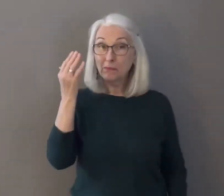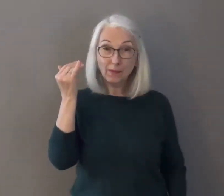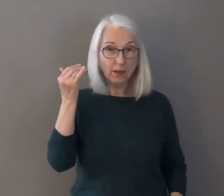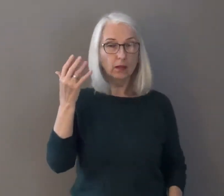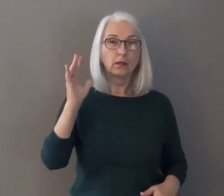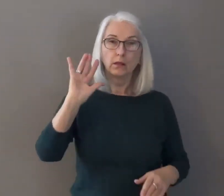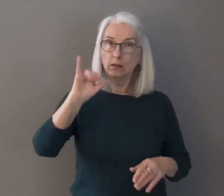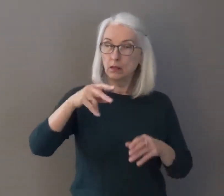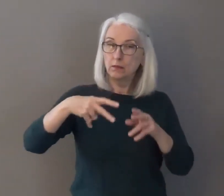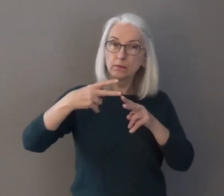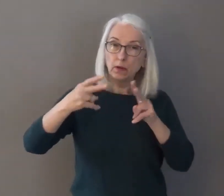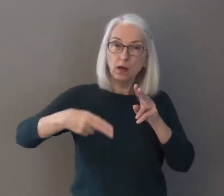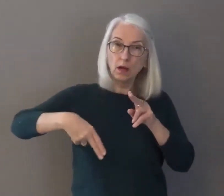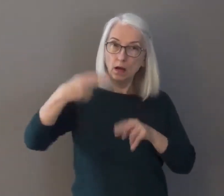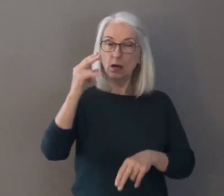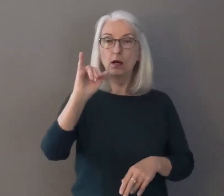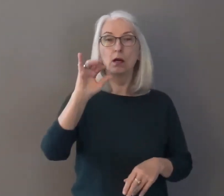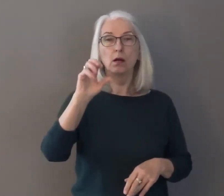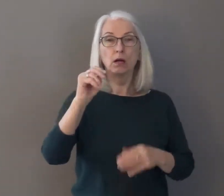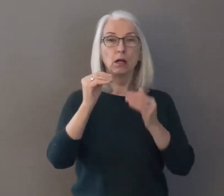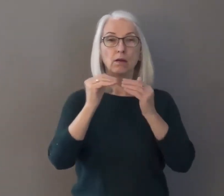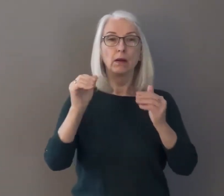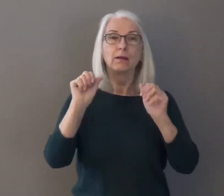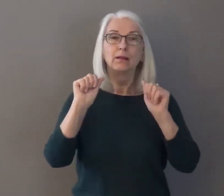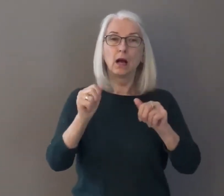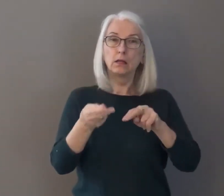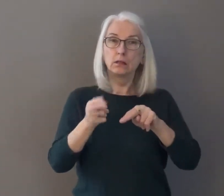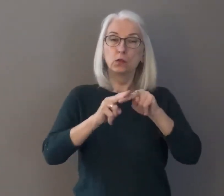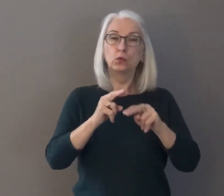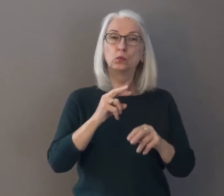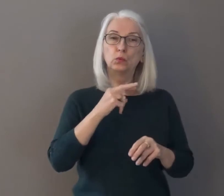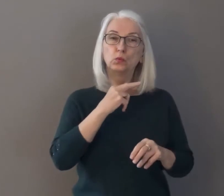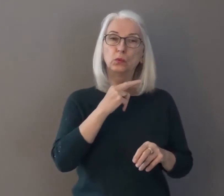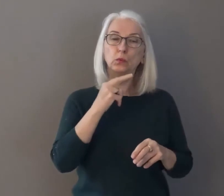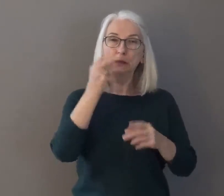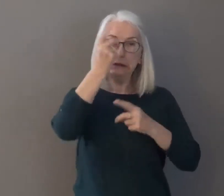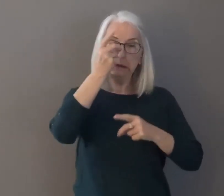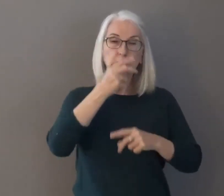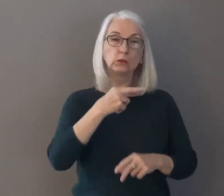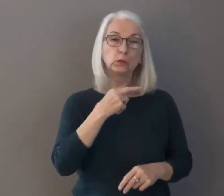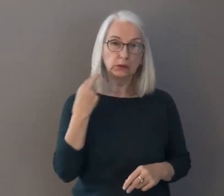Because very high iron levels may raise disease risk,